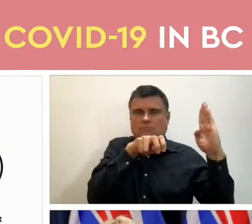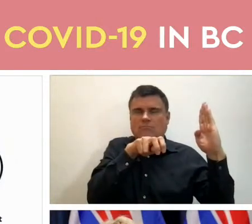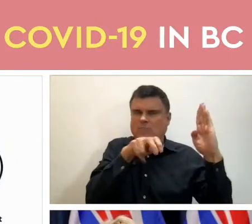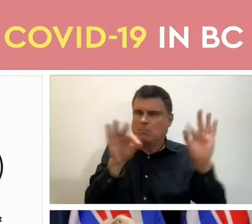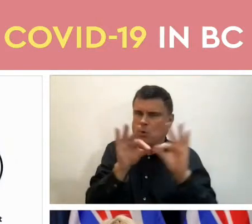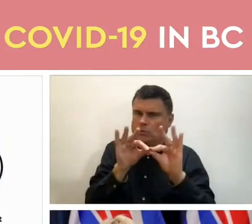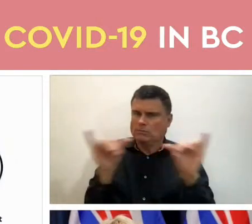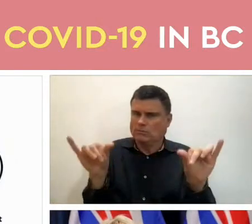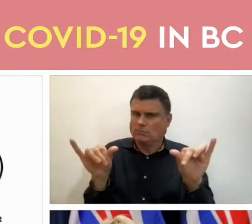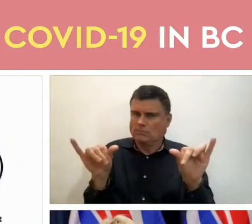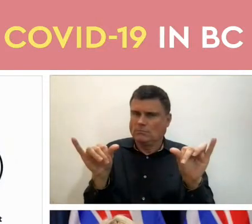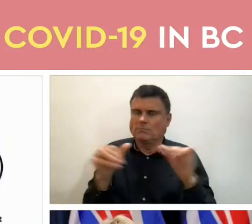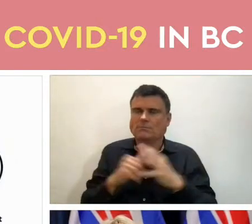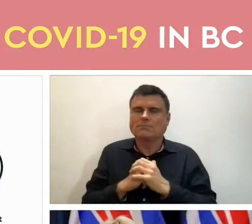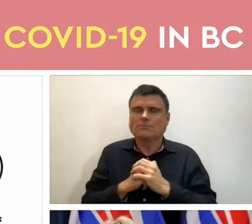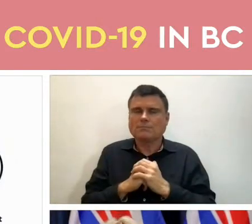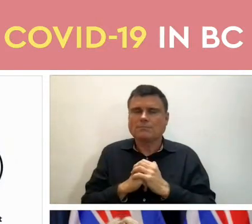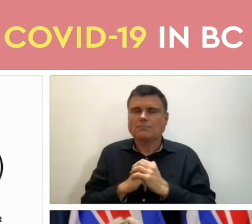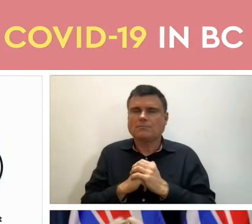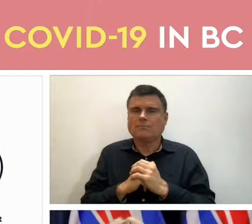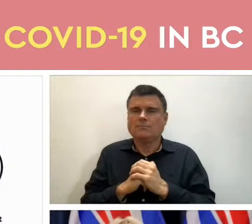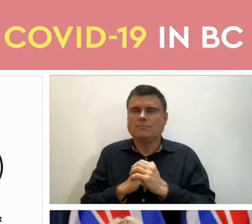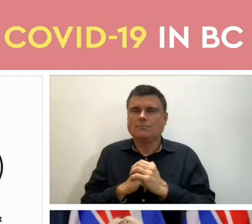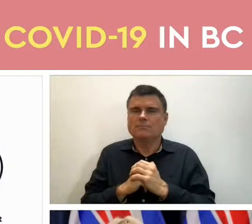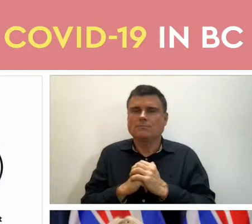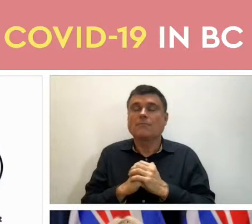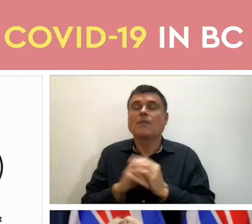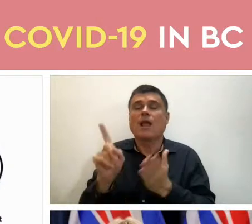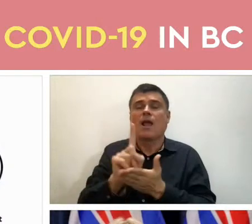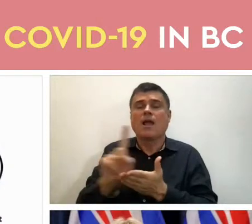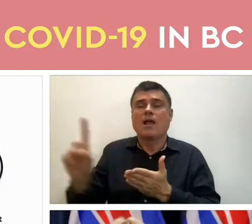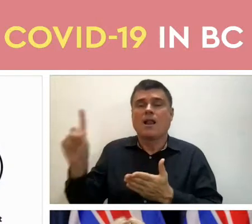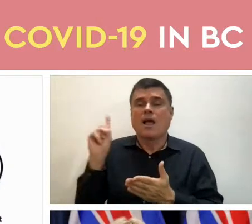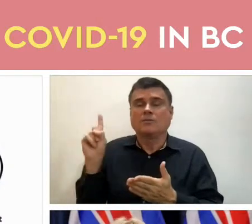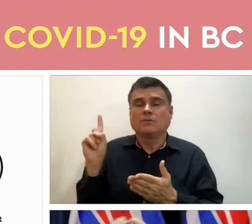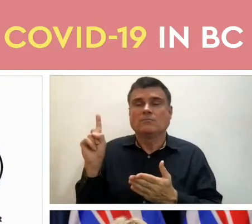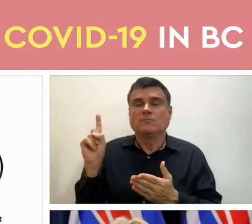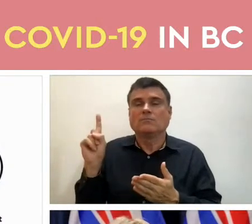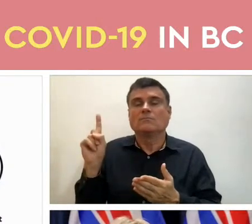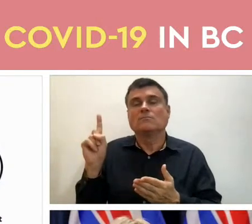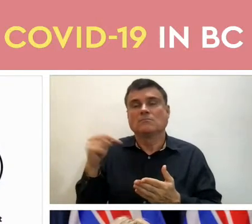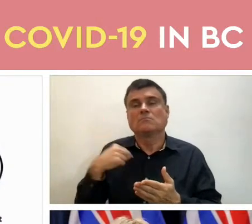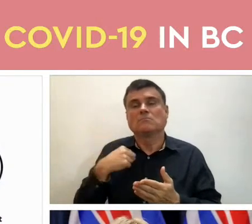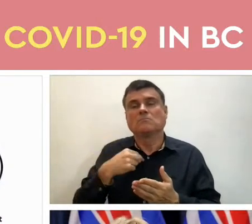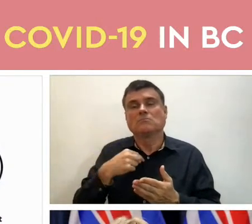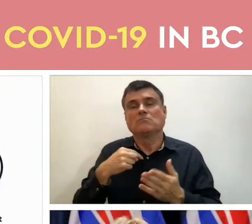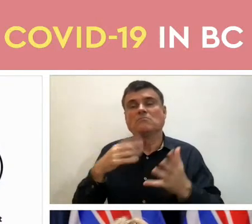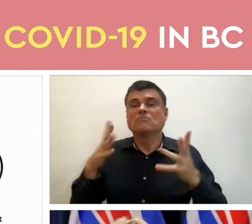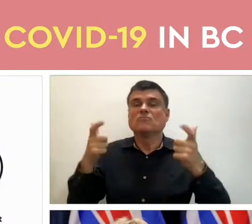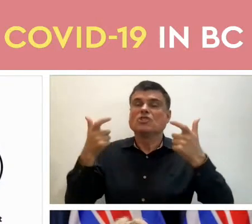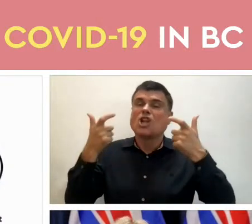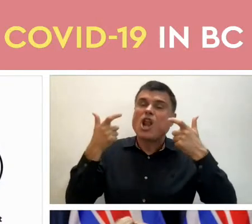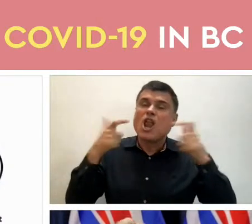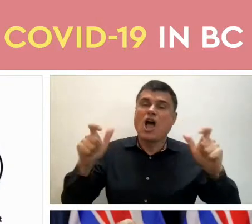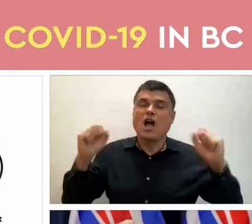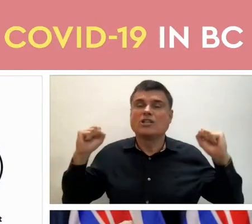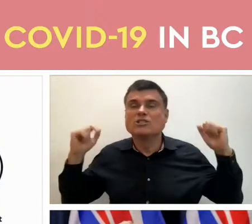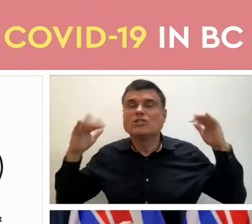we had last week put in capacity